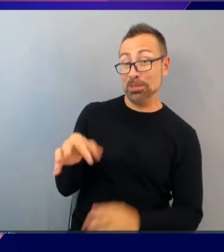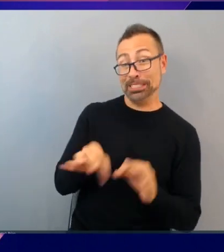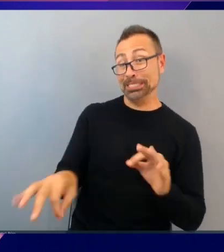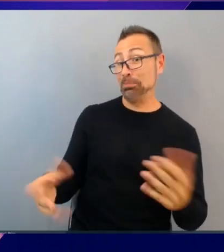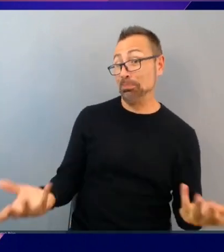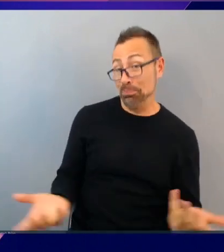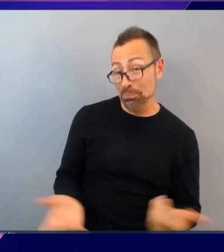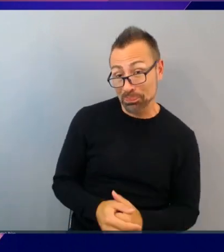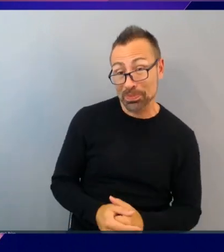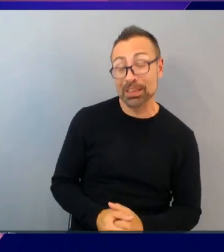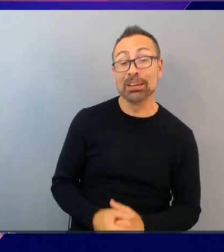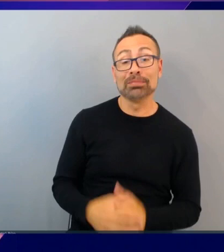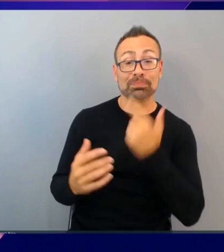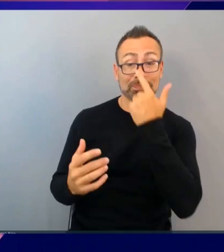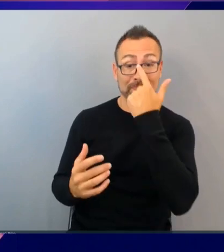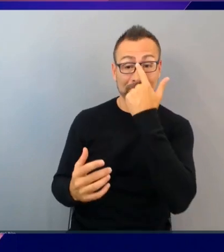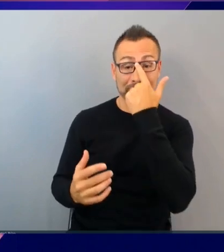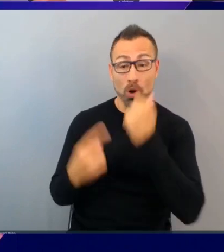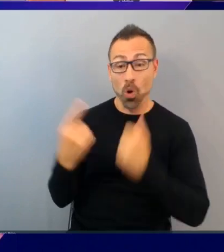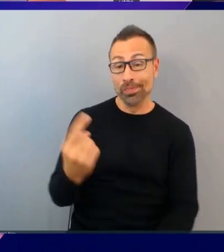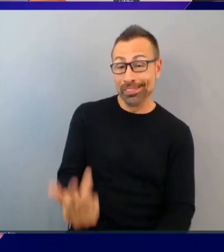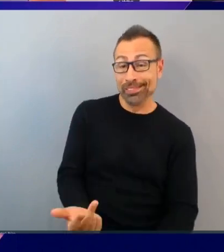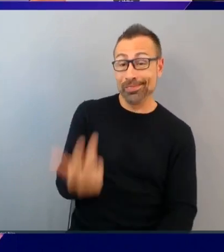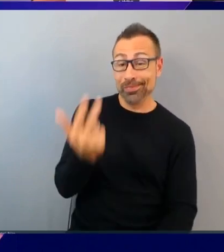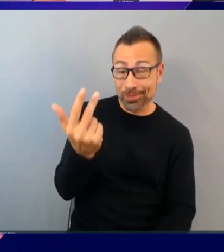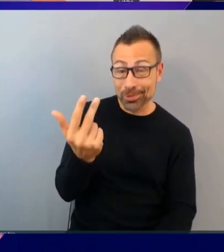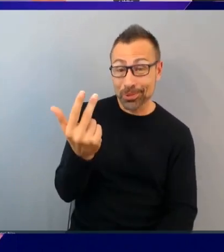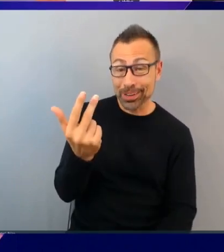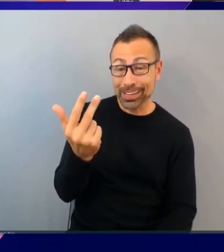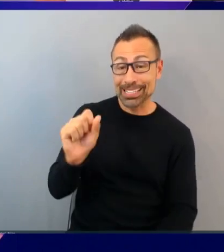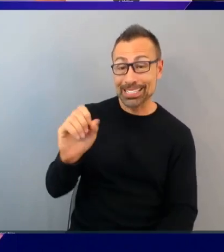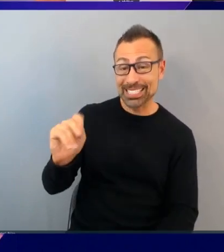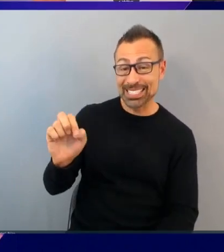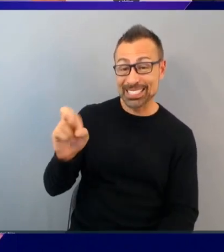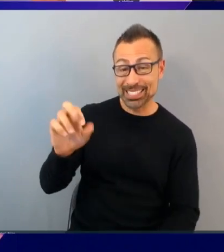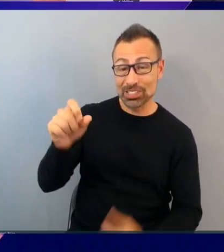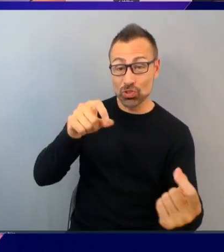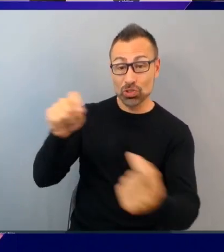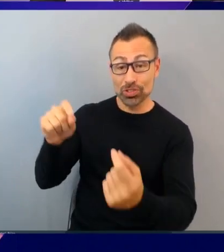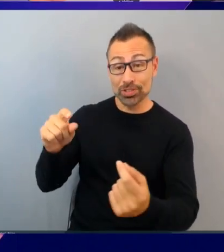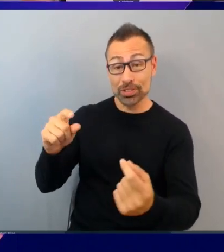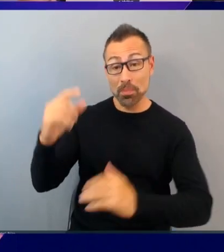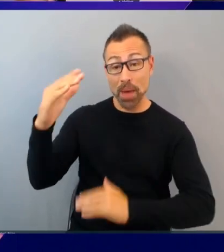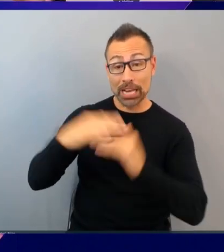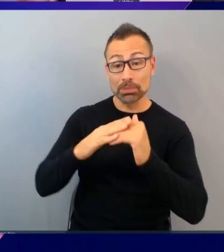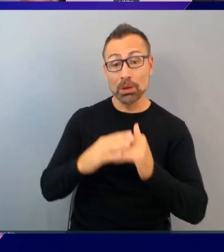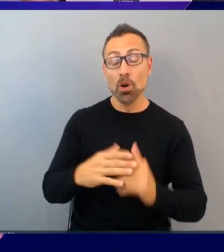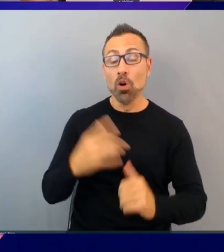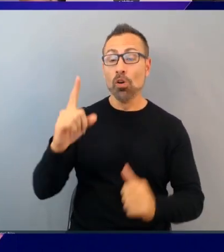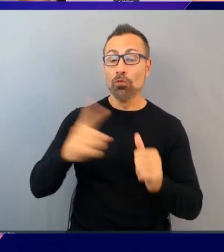There's only three sensors maximum. The first would be your single camera on the front. Your second would be your LiDAR.